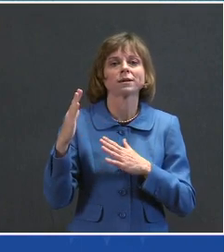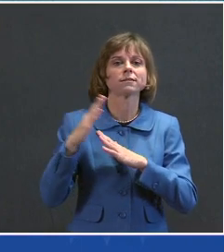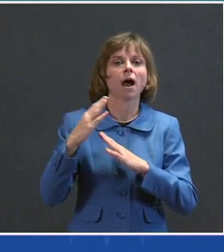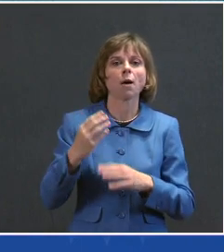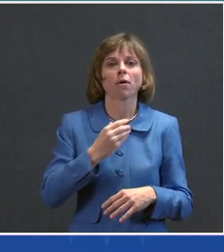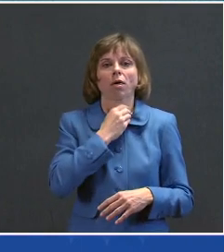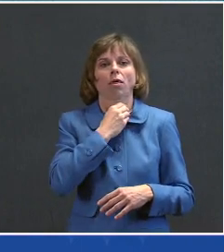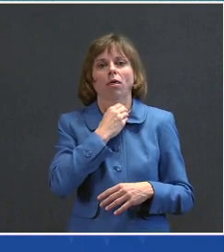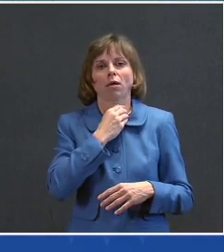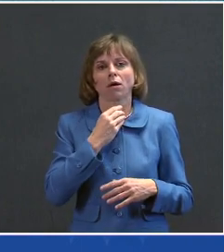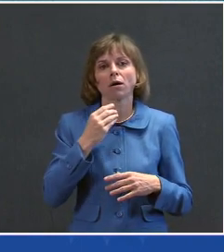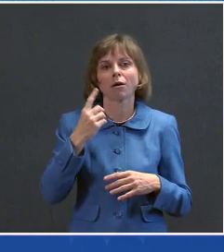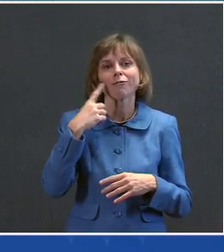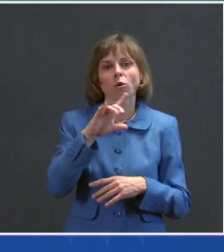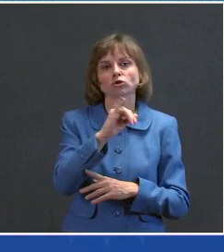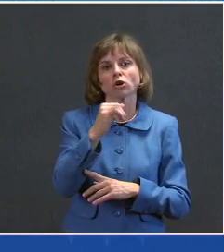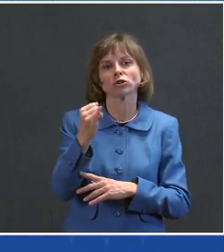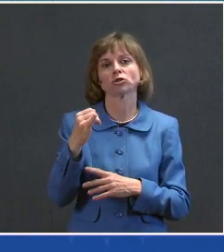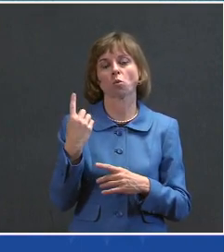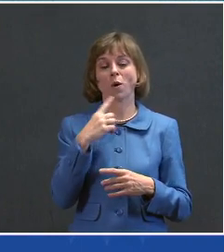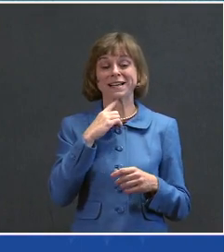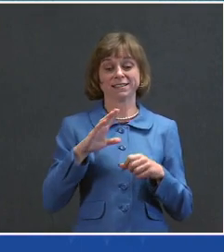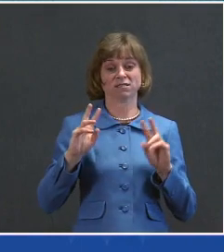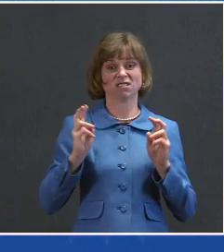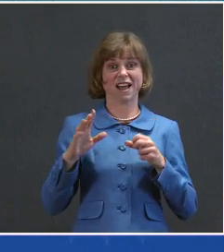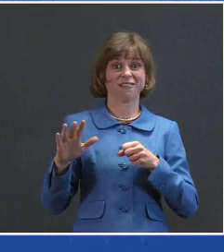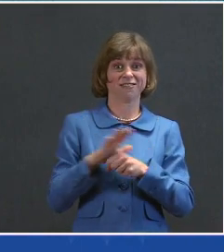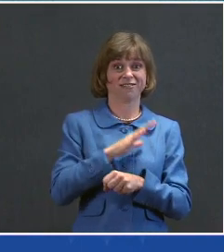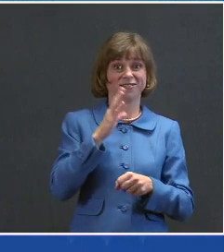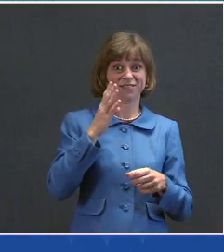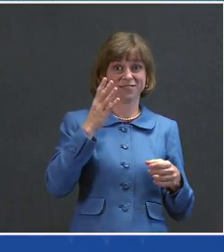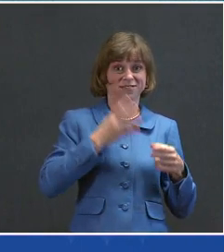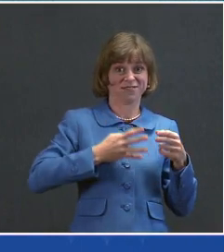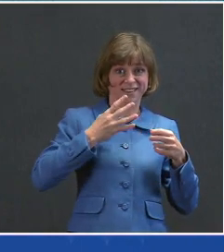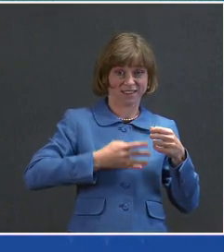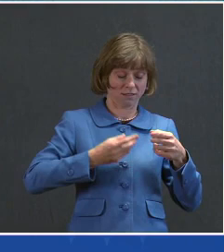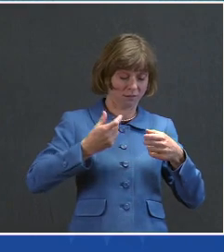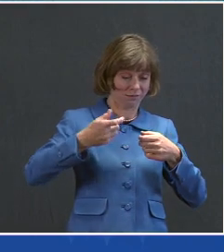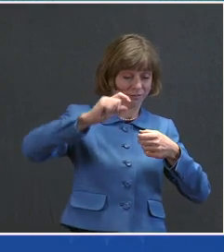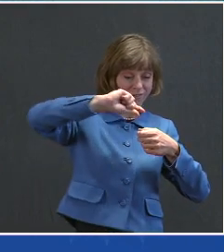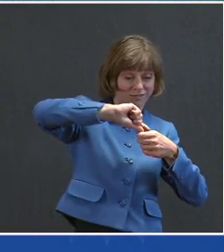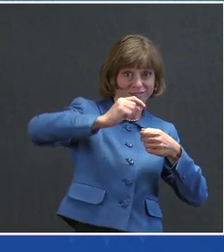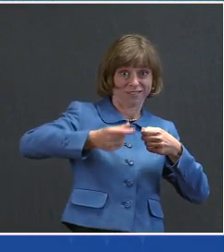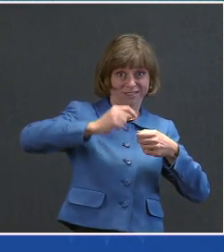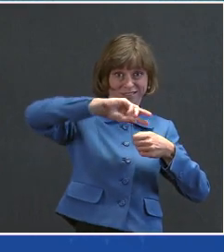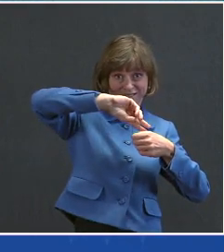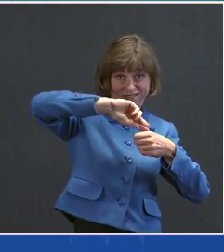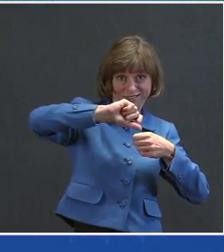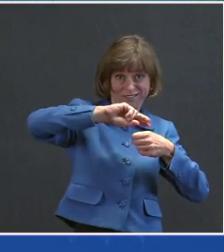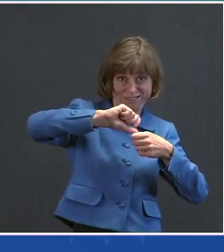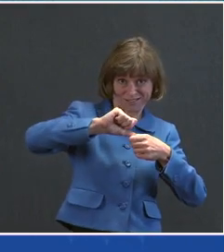One is fill-finish capacity, which is actually kind of the bottle -- the top that's put on these bottles of vaccines,